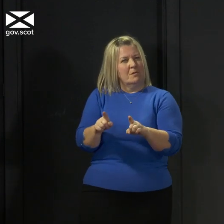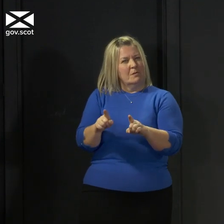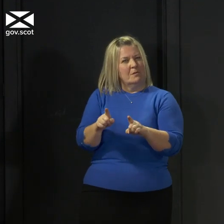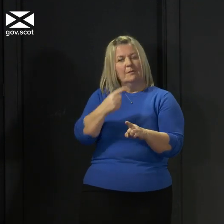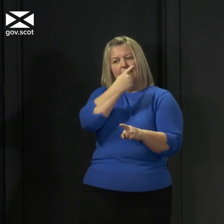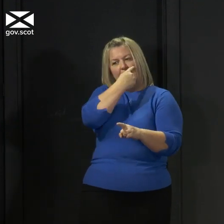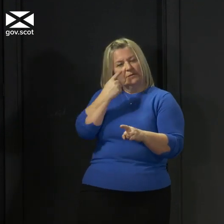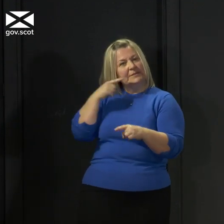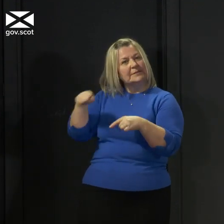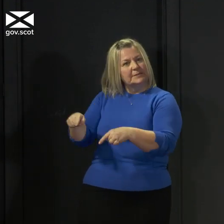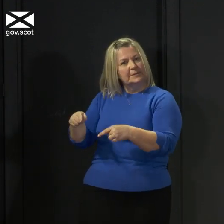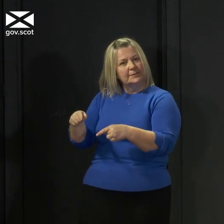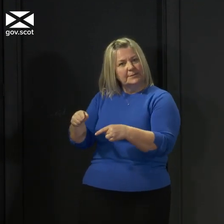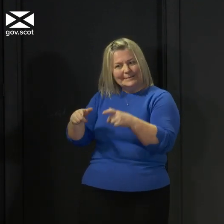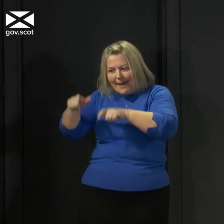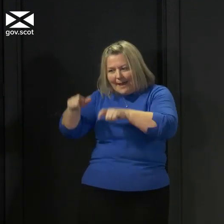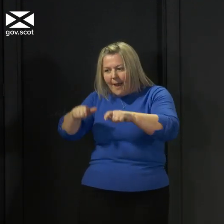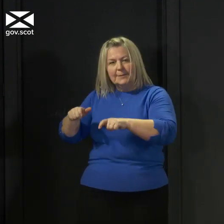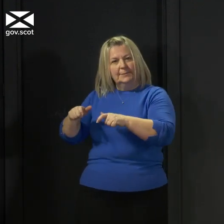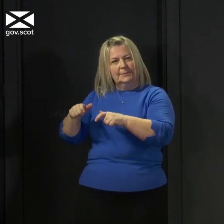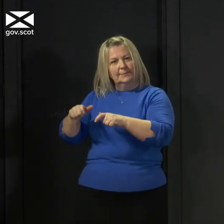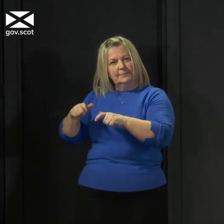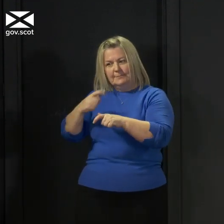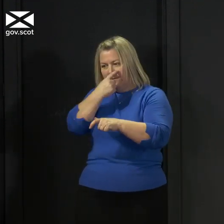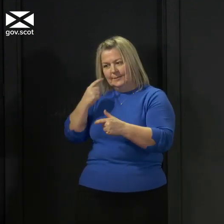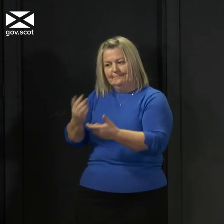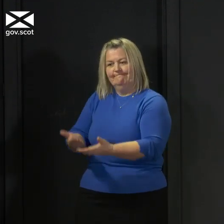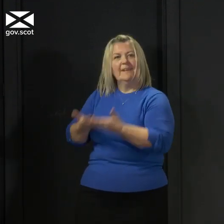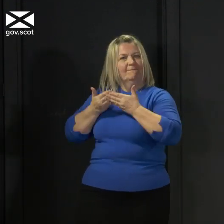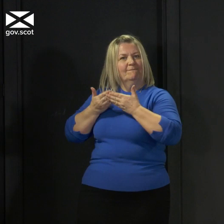think stanzas in good state that doesn't mean we won't continue to take the